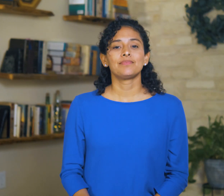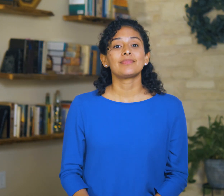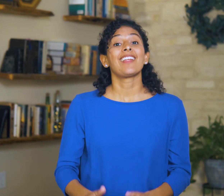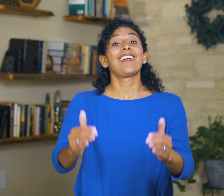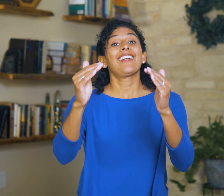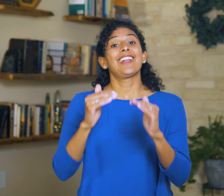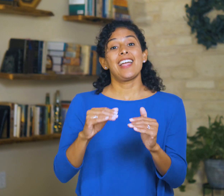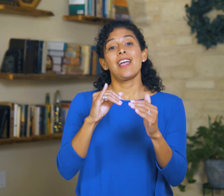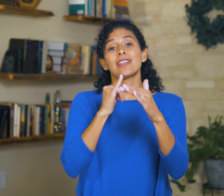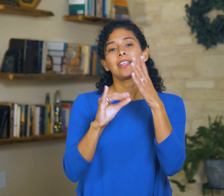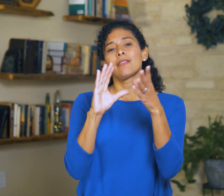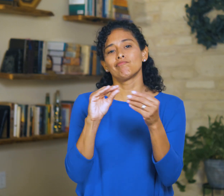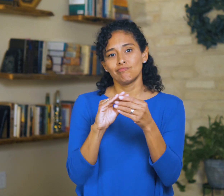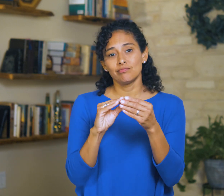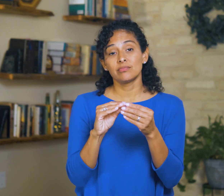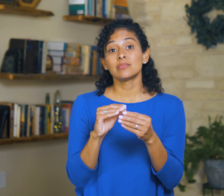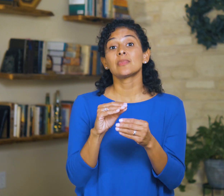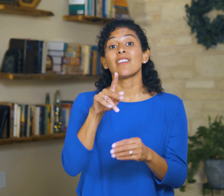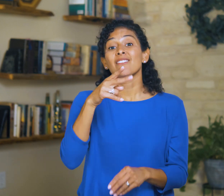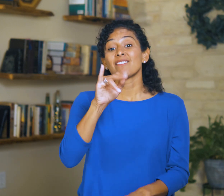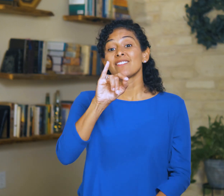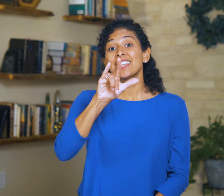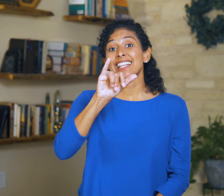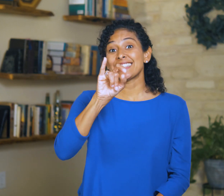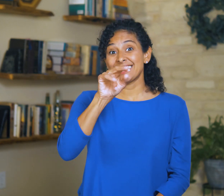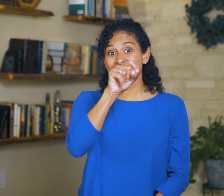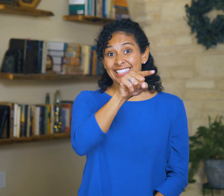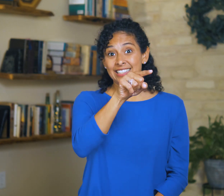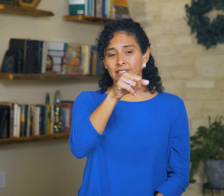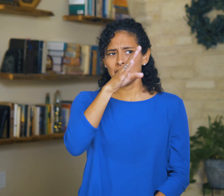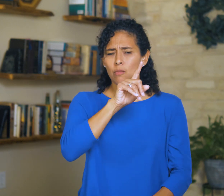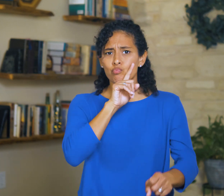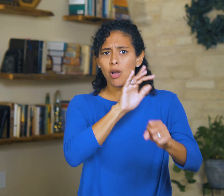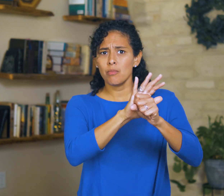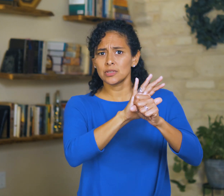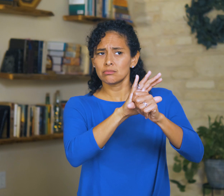Next, Isaiah reminds the Philistines that God has only promised